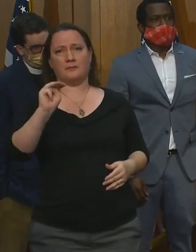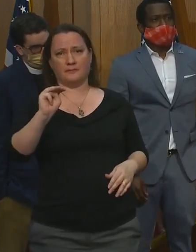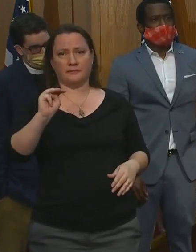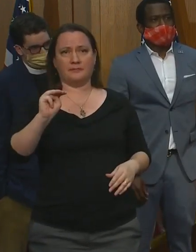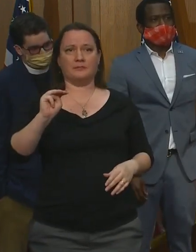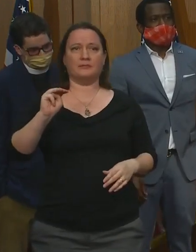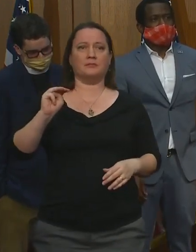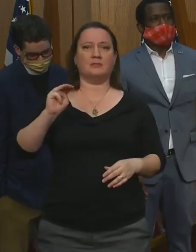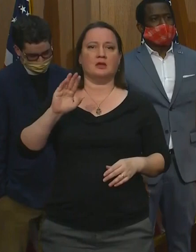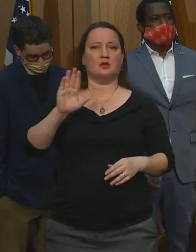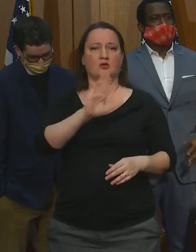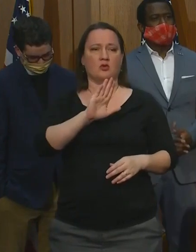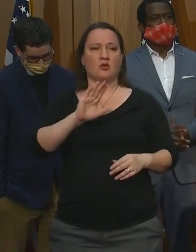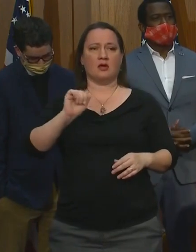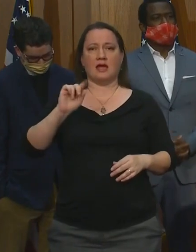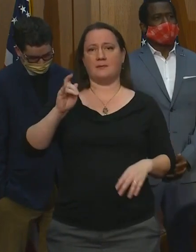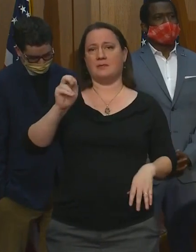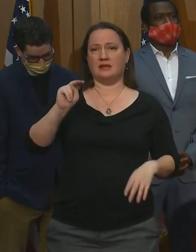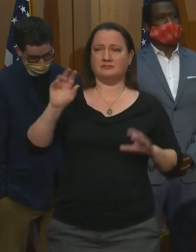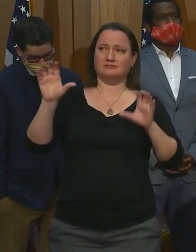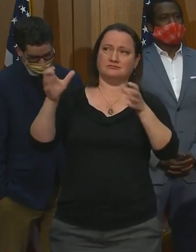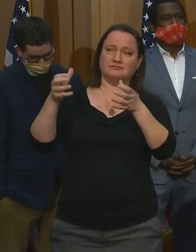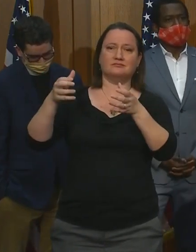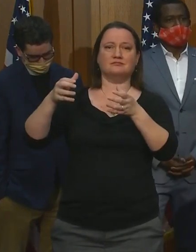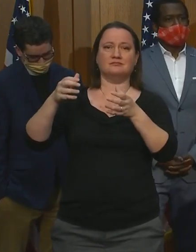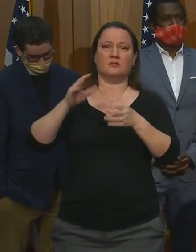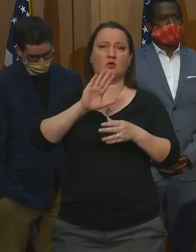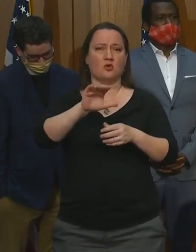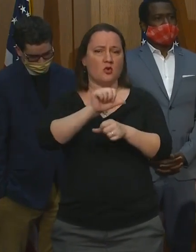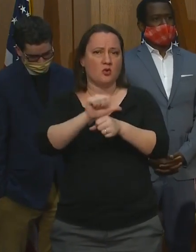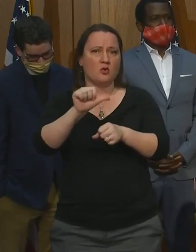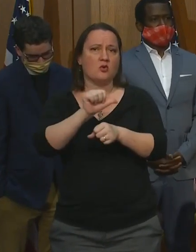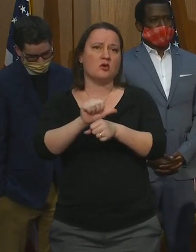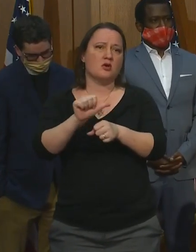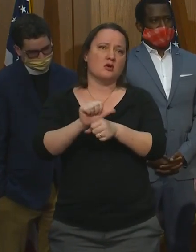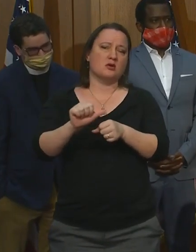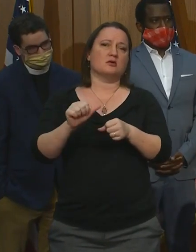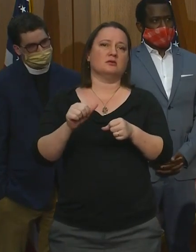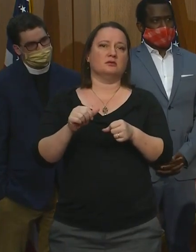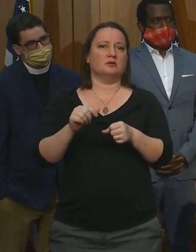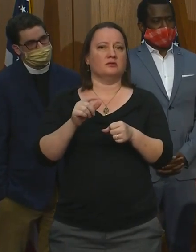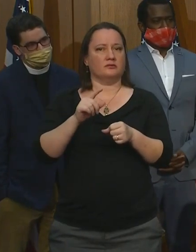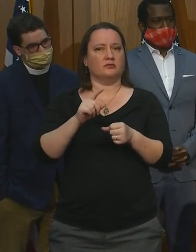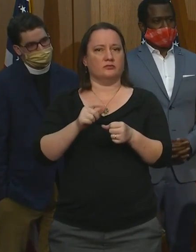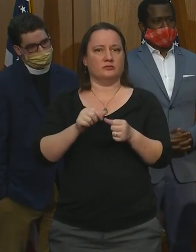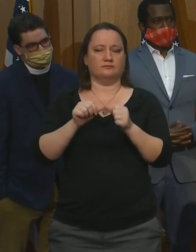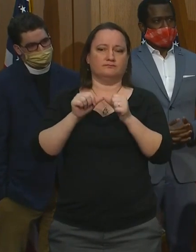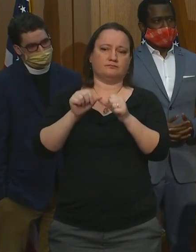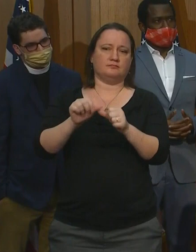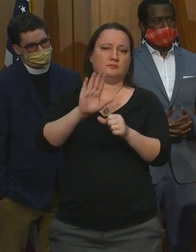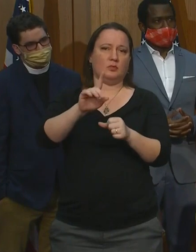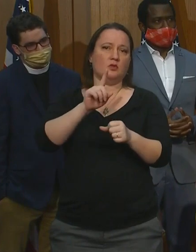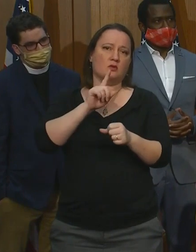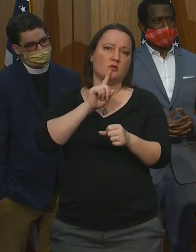THANK YOU GOVERNOR NORTHAM. AND THE ADMINISTRATION FOR THE WORK